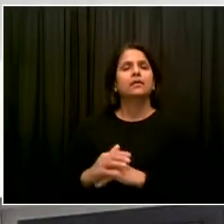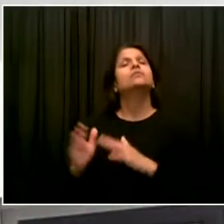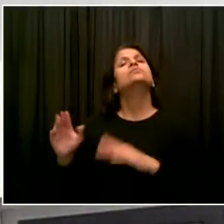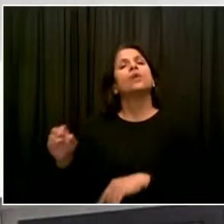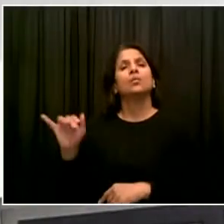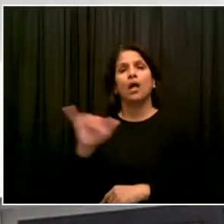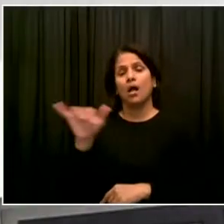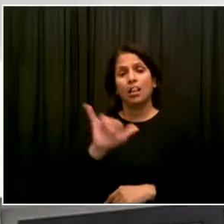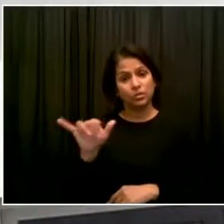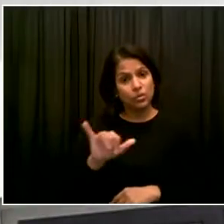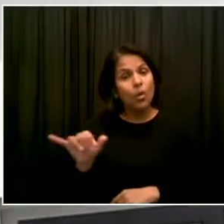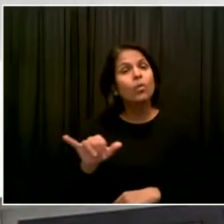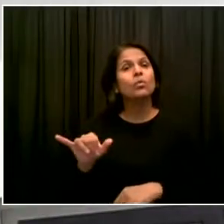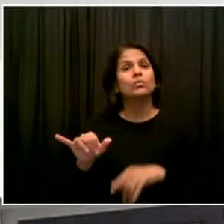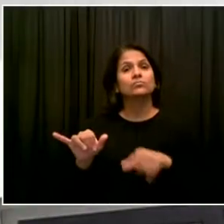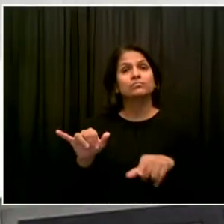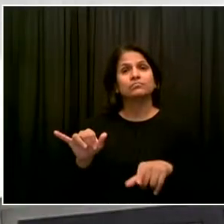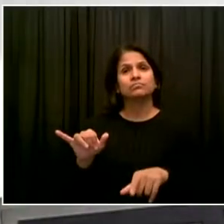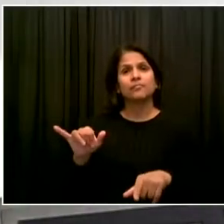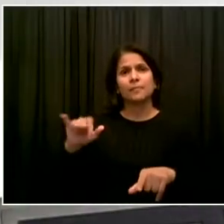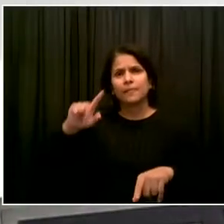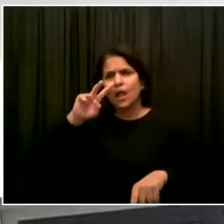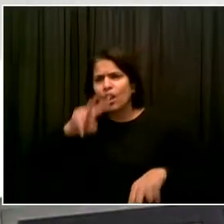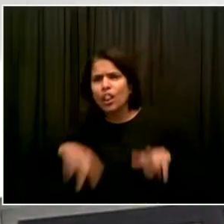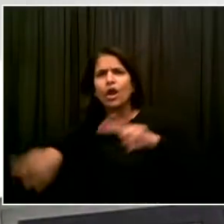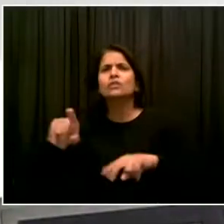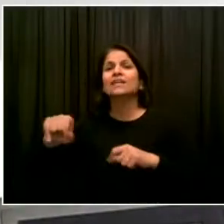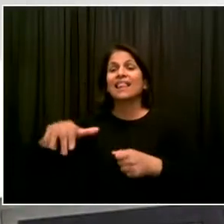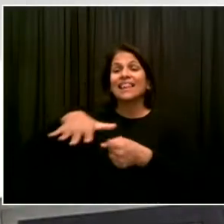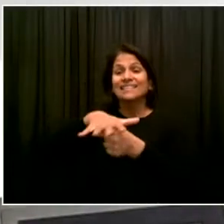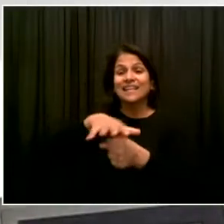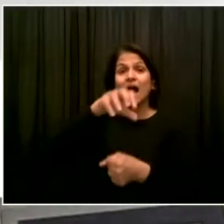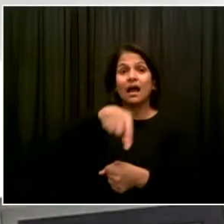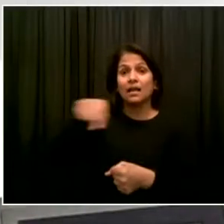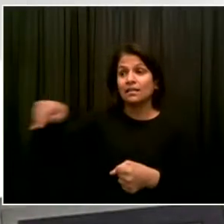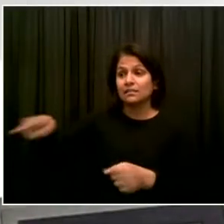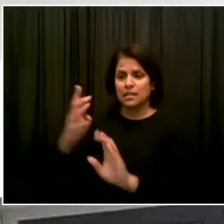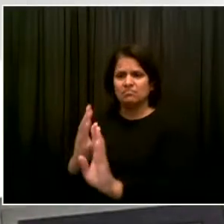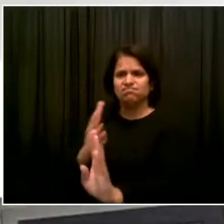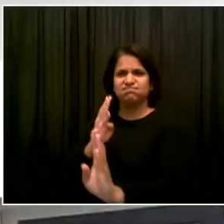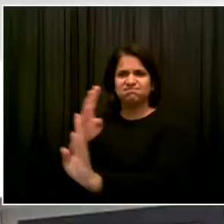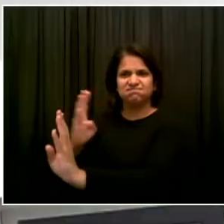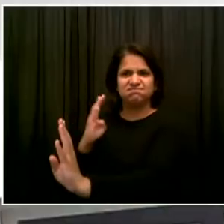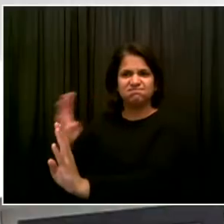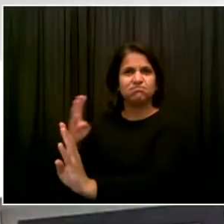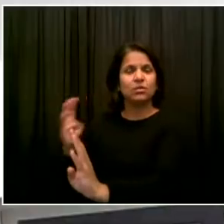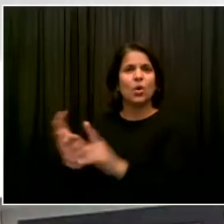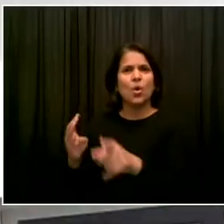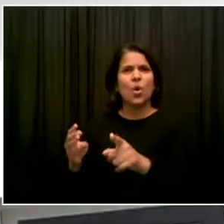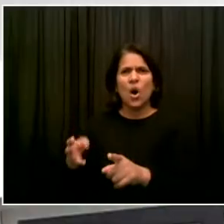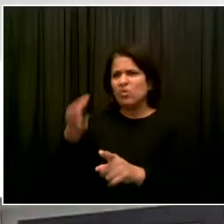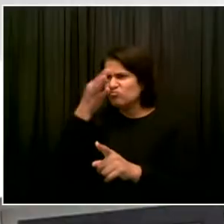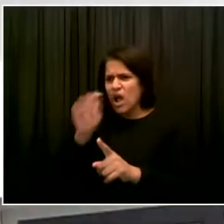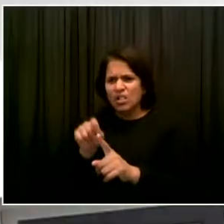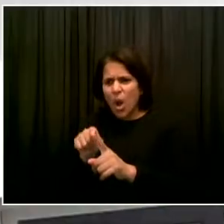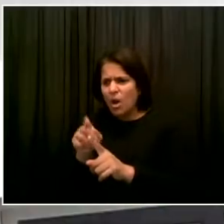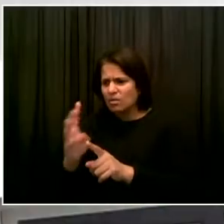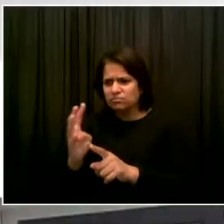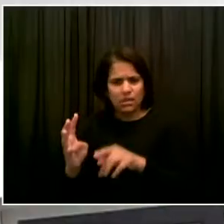PLACE TO ANOTHER AND ALSO KEEP THE BPULIC INFORMED AND SOMETIMES WE'VE EXPERIENCED